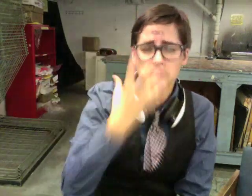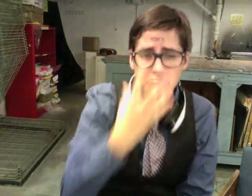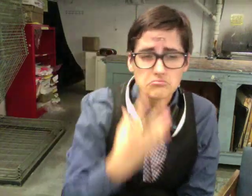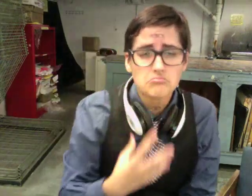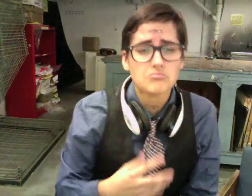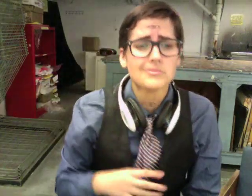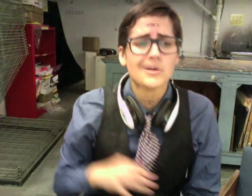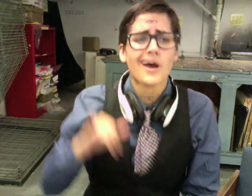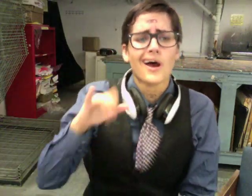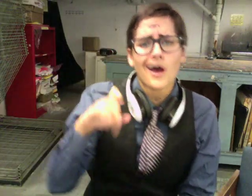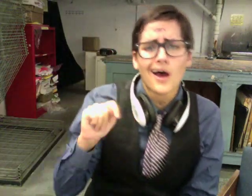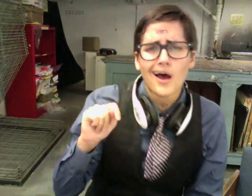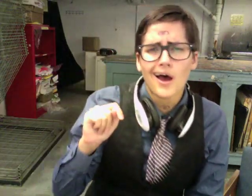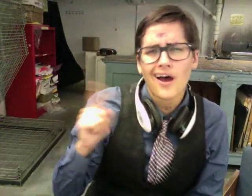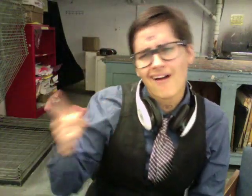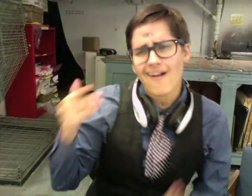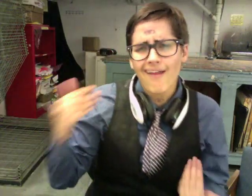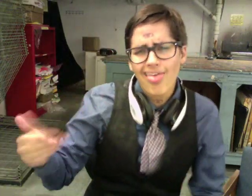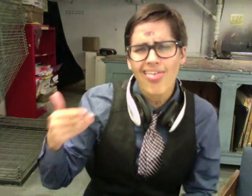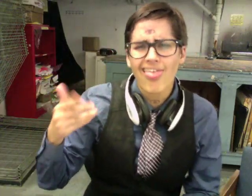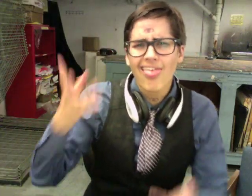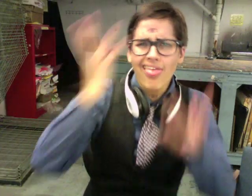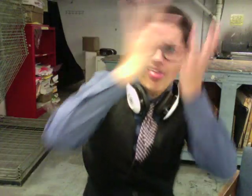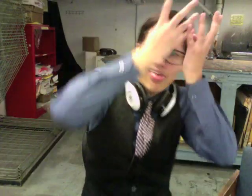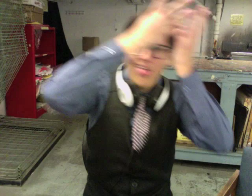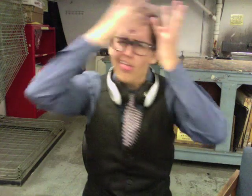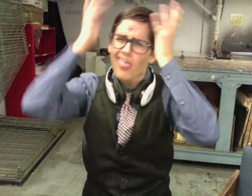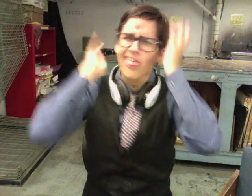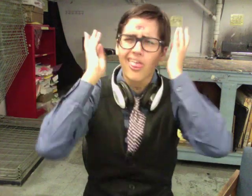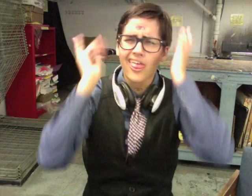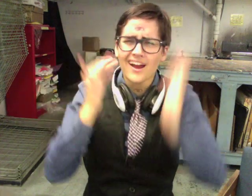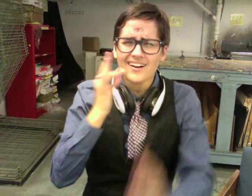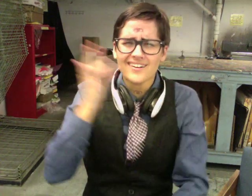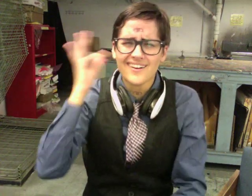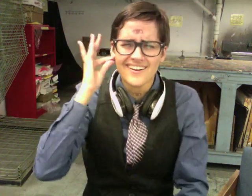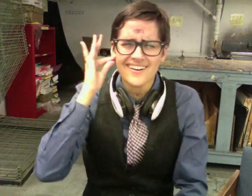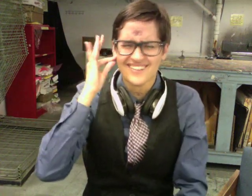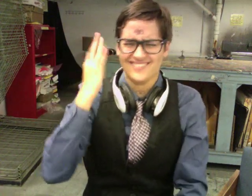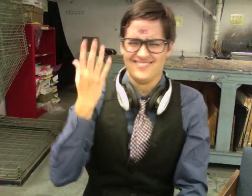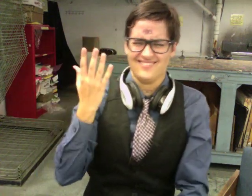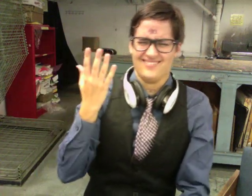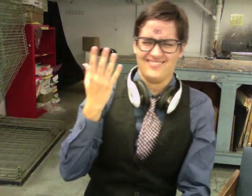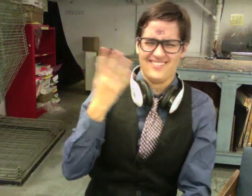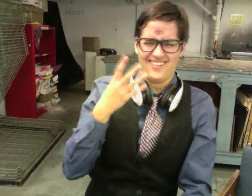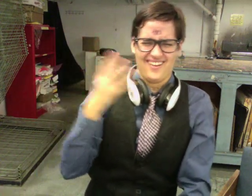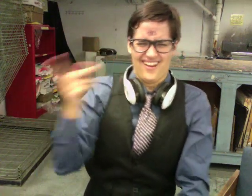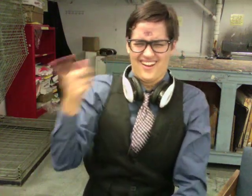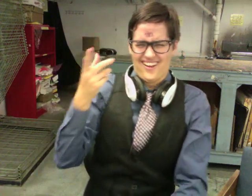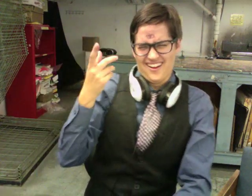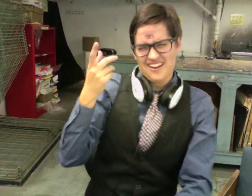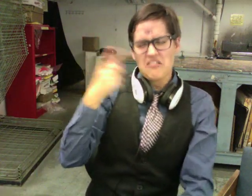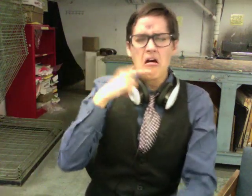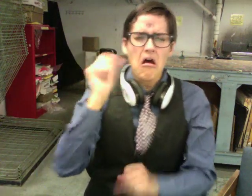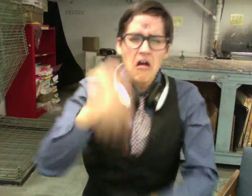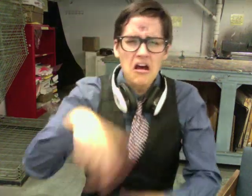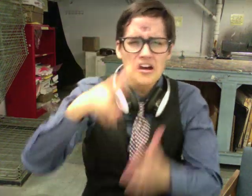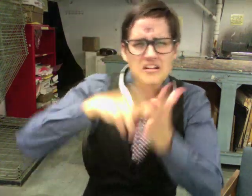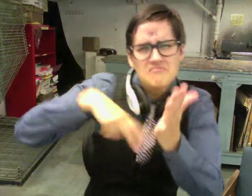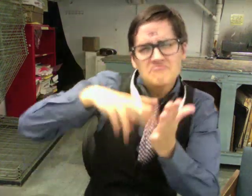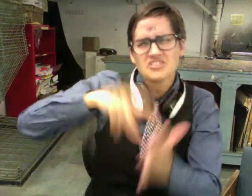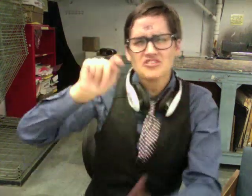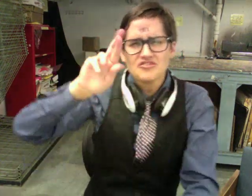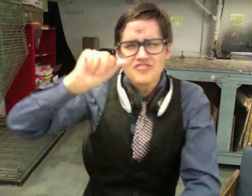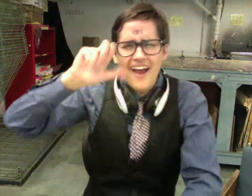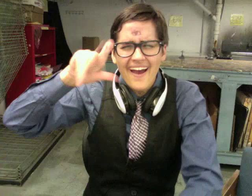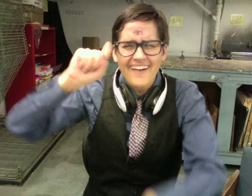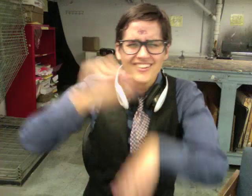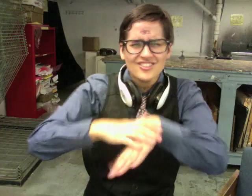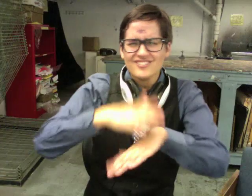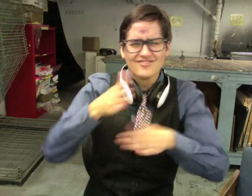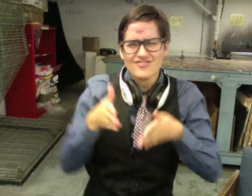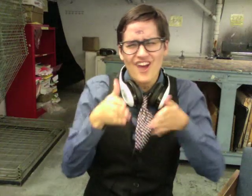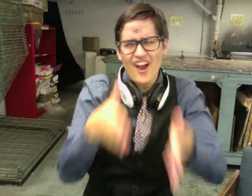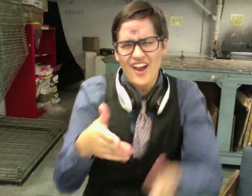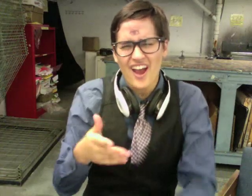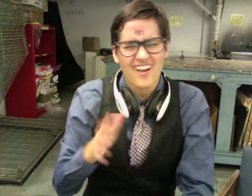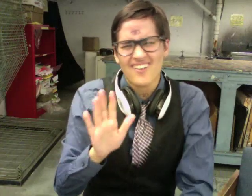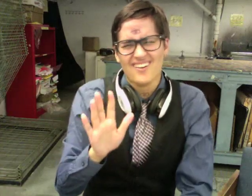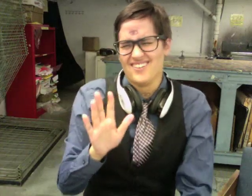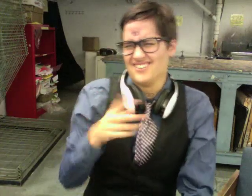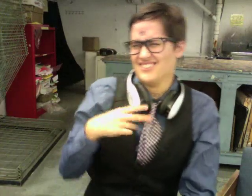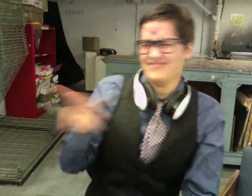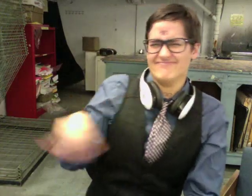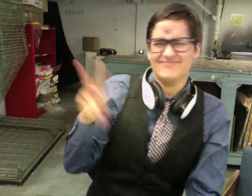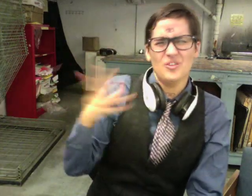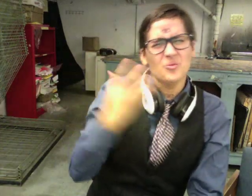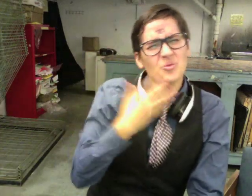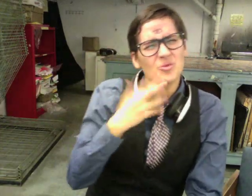a headdress out of some racist cartoon and claims to be able to read tracks on asphalt...he